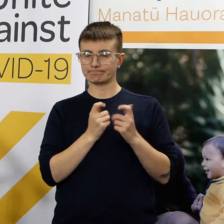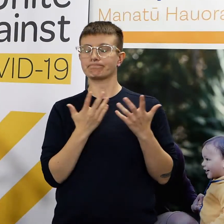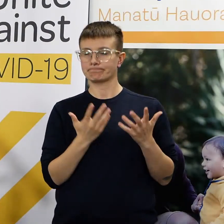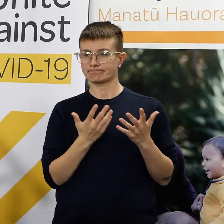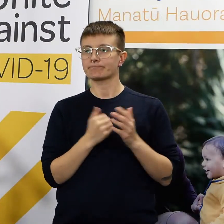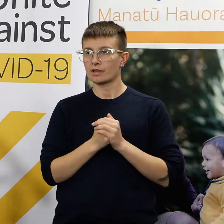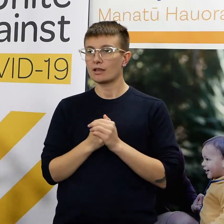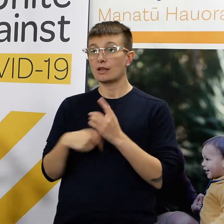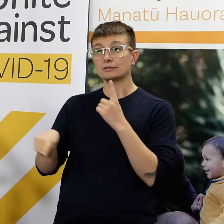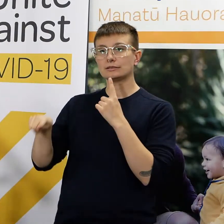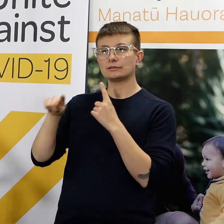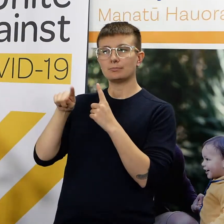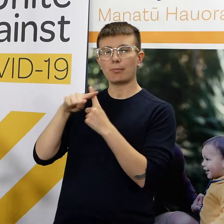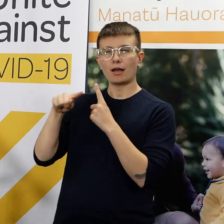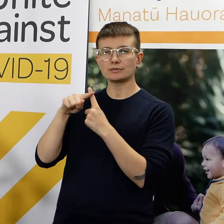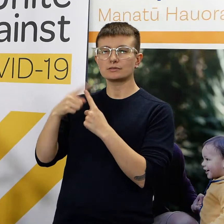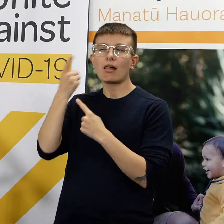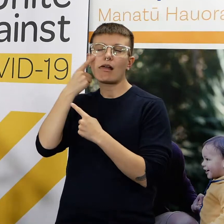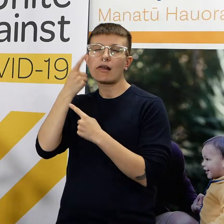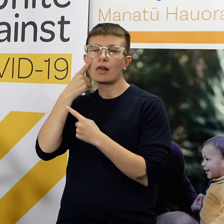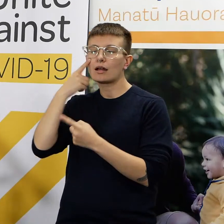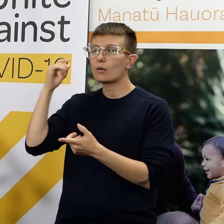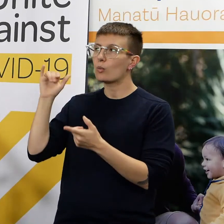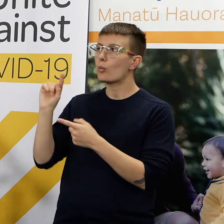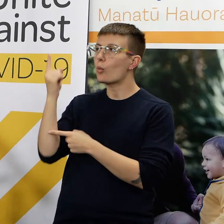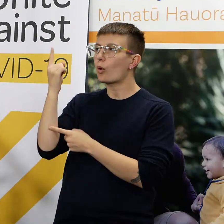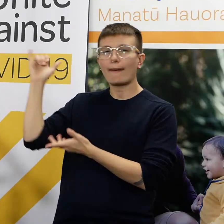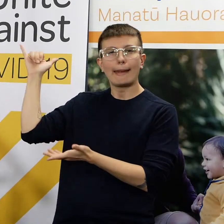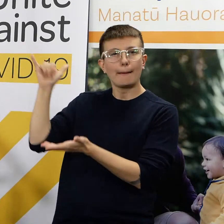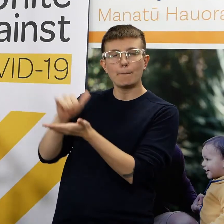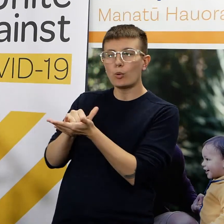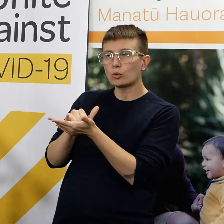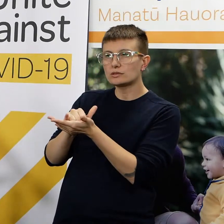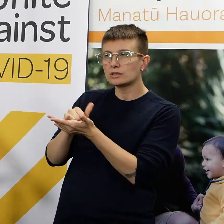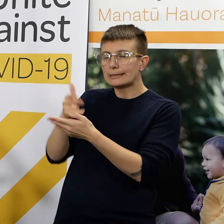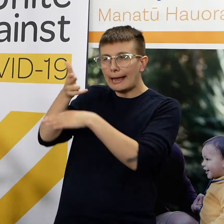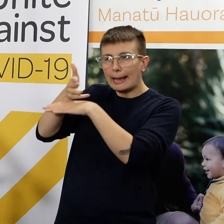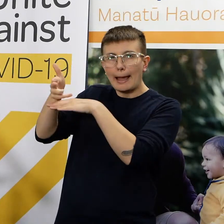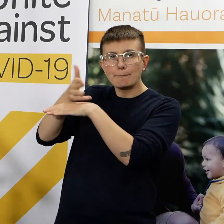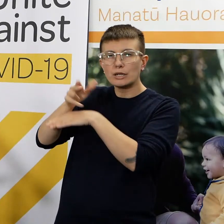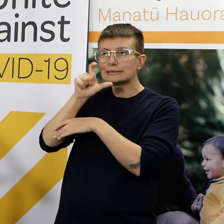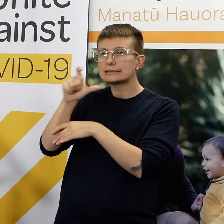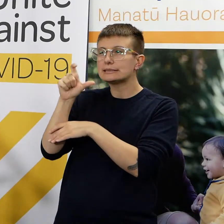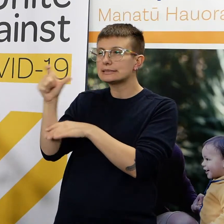at Auckland airport, to see if there are any border staff who may have been in contact with them